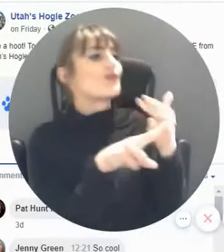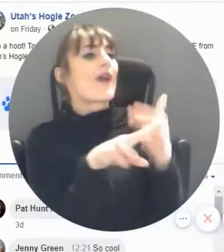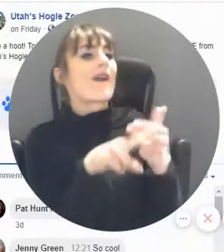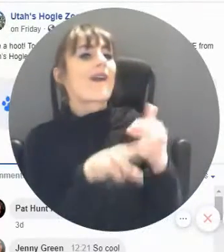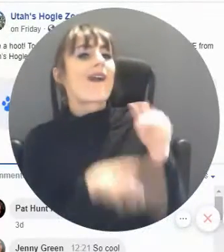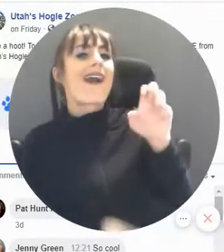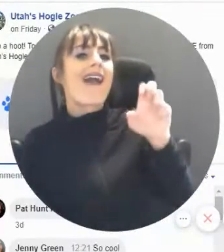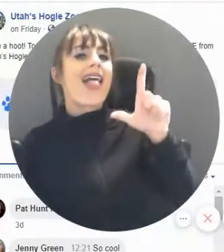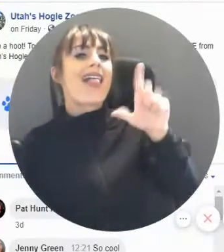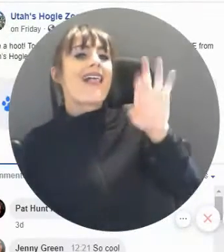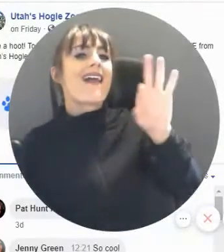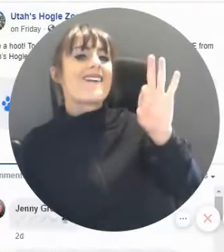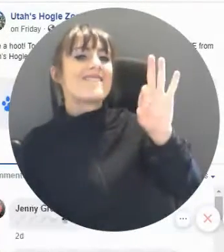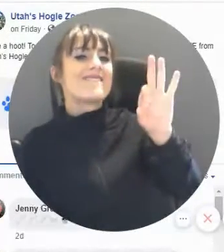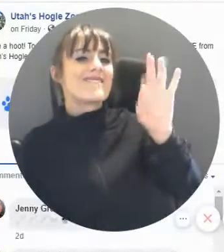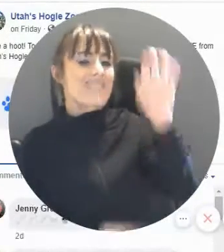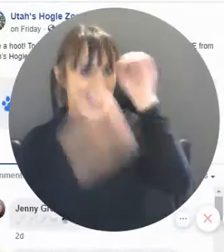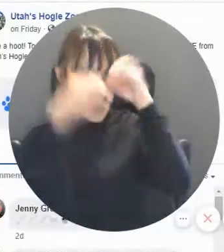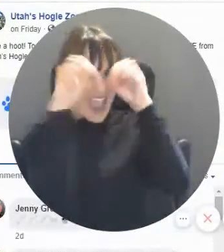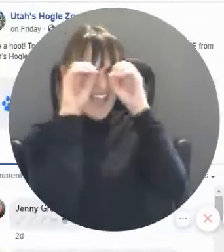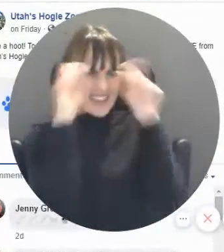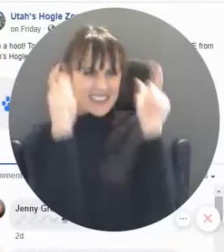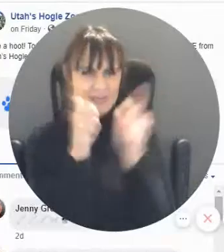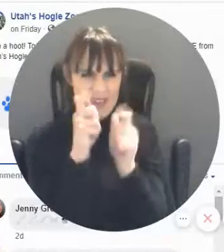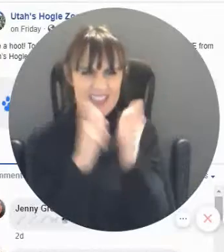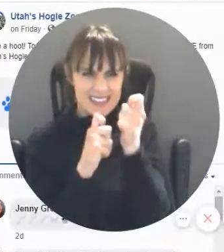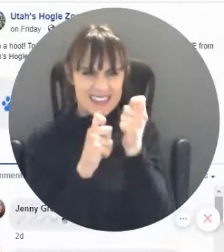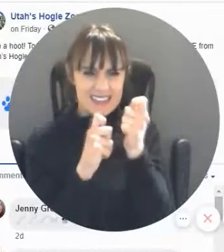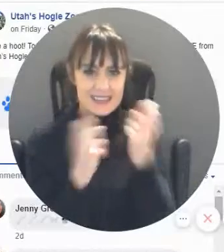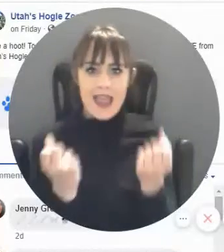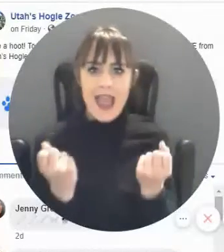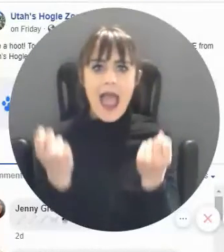Autumn: They have four. So when they're perched like this, they have two in front and two in back.